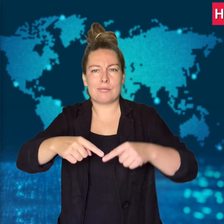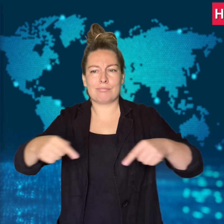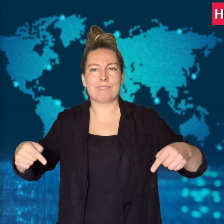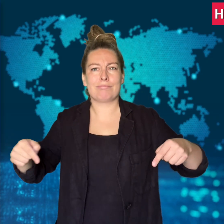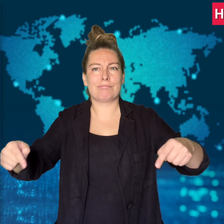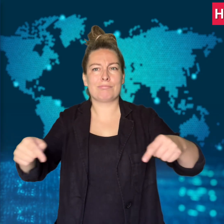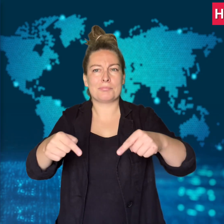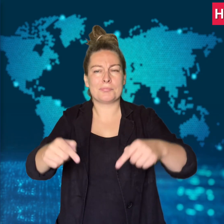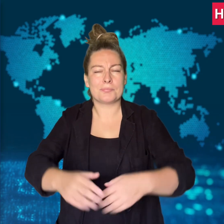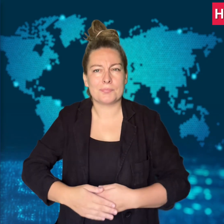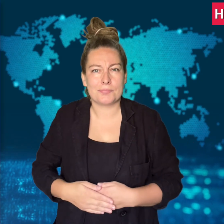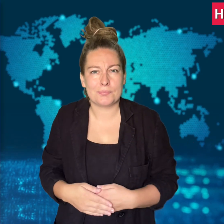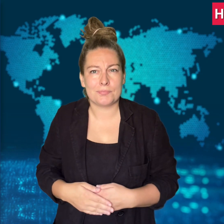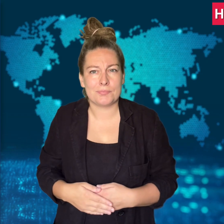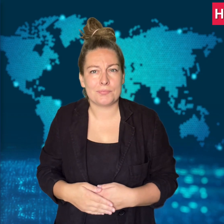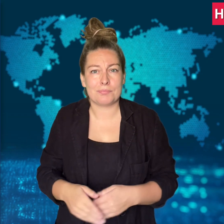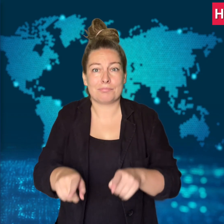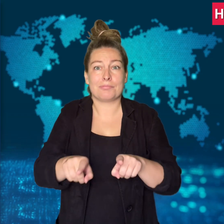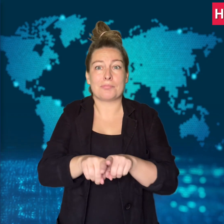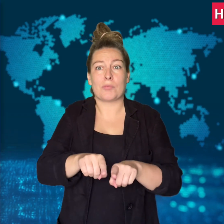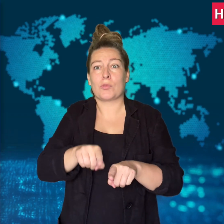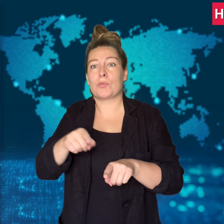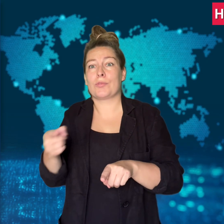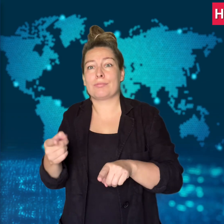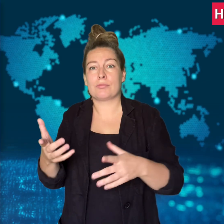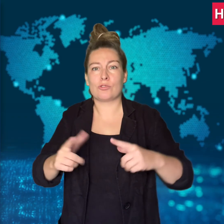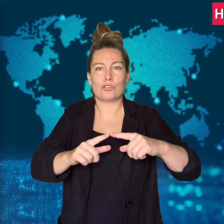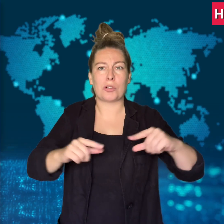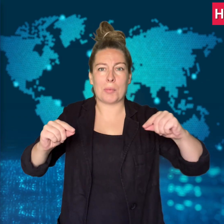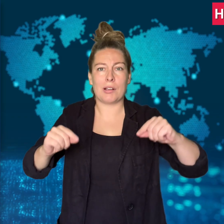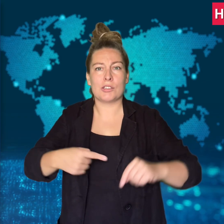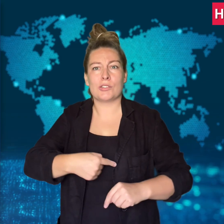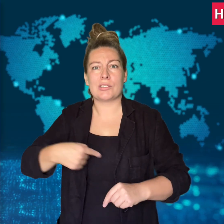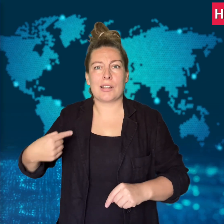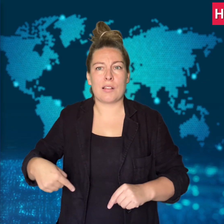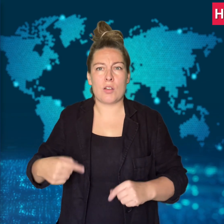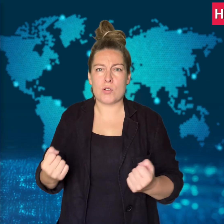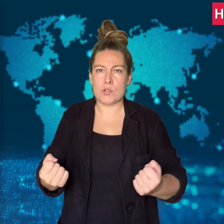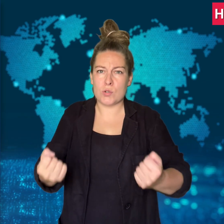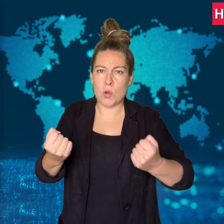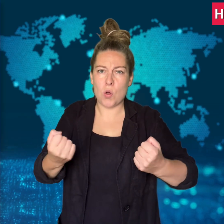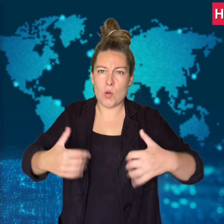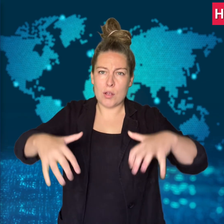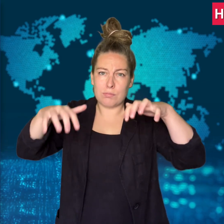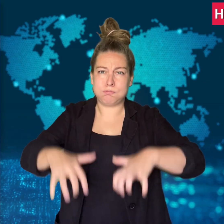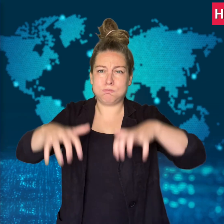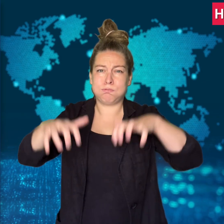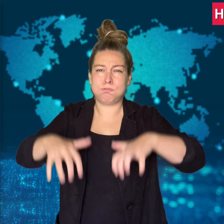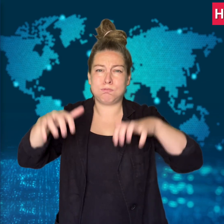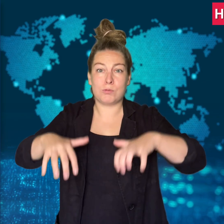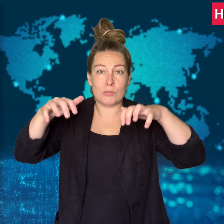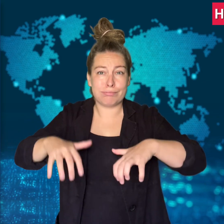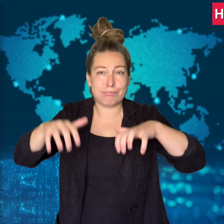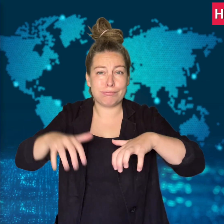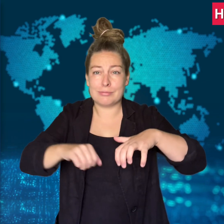have triggered floods and landslides in Japan and China. In China,